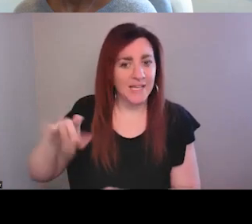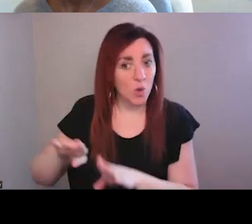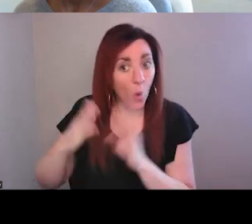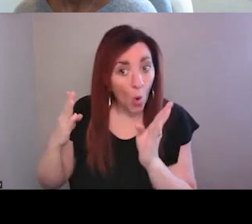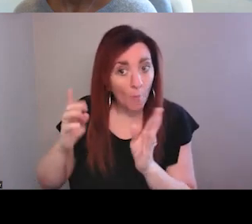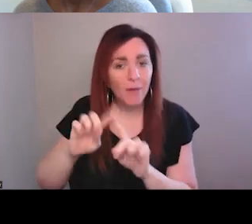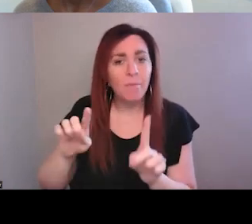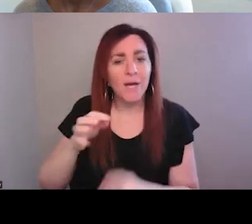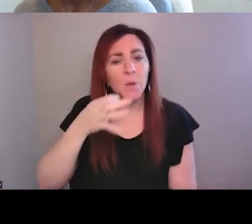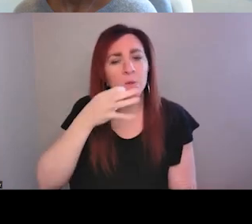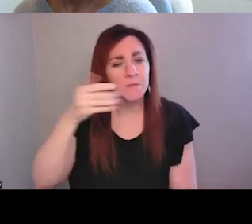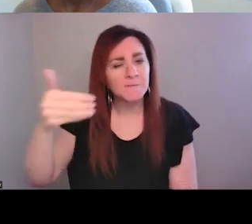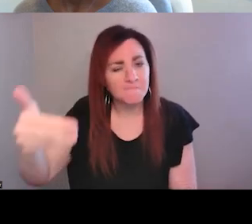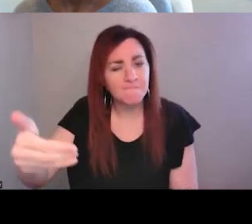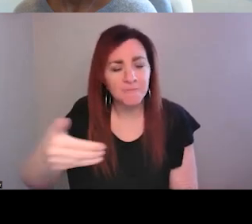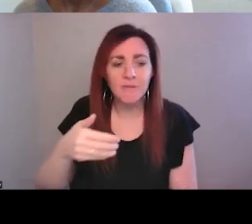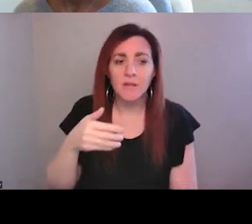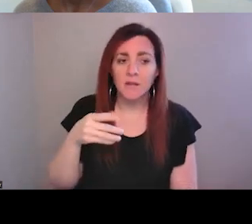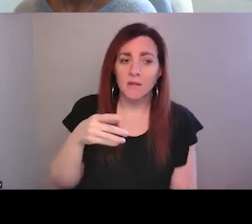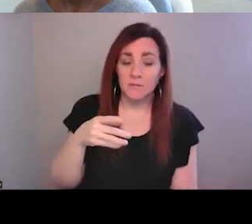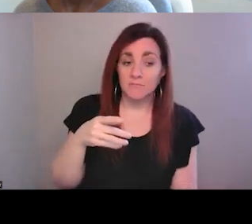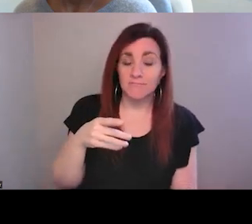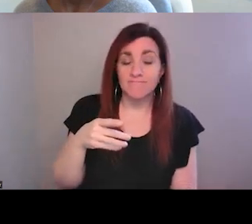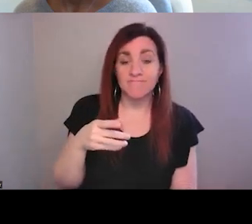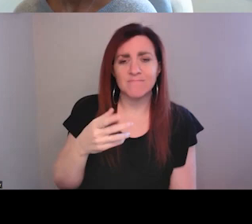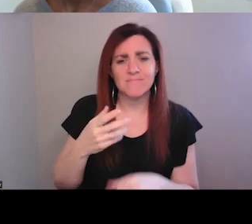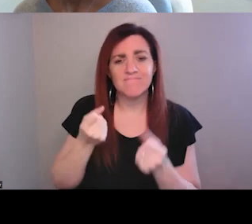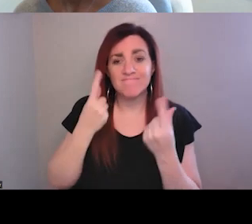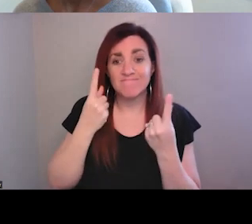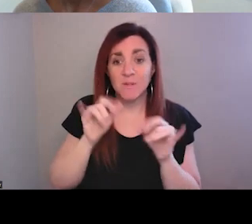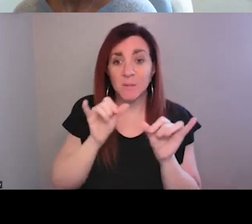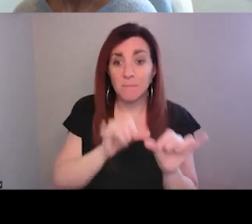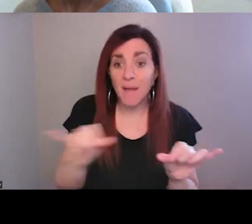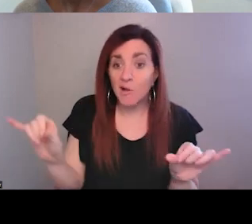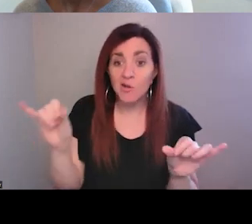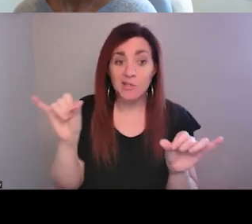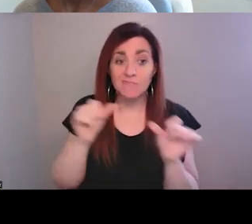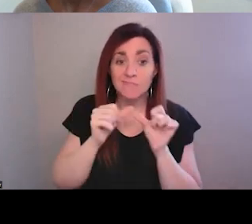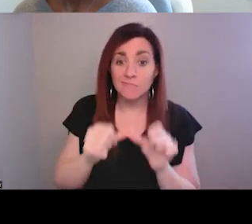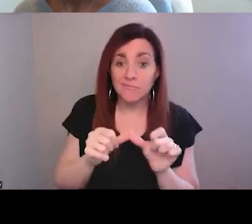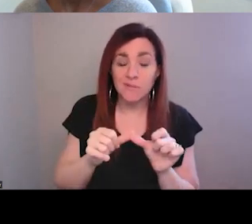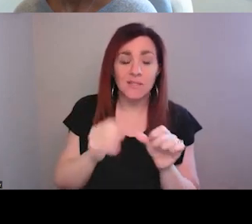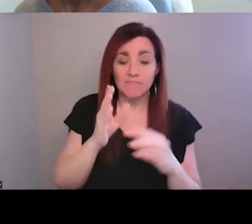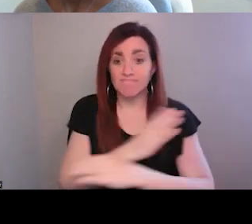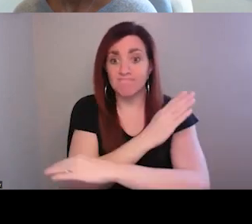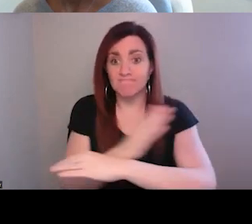AND ALSO, WE PATTERNED THIS WITH FAMILY AND CHILDREN AFTER THE